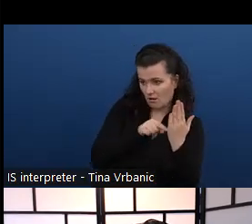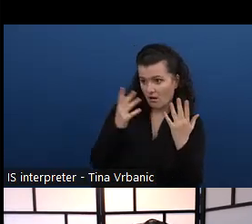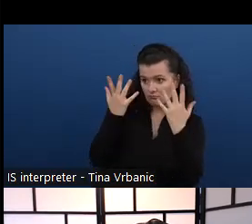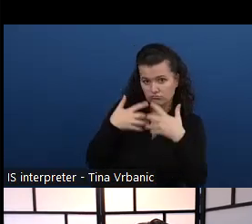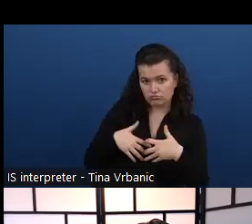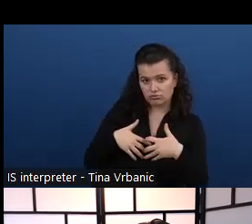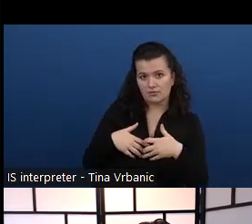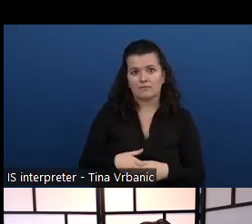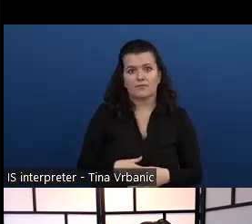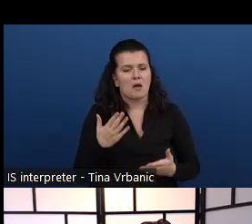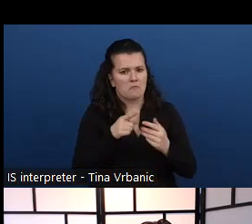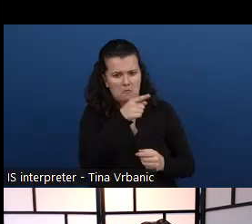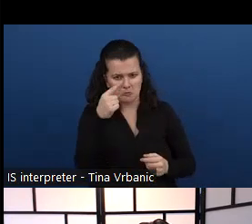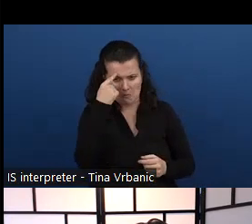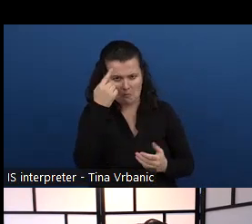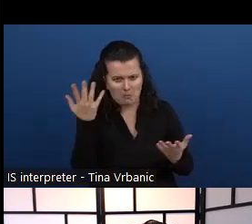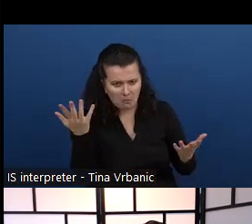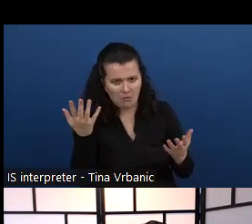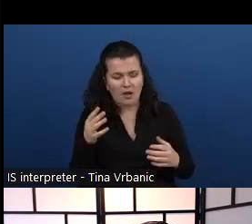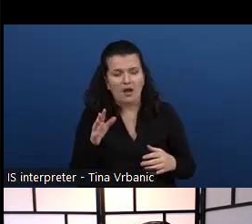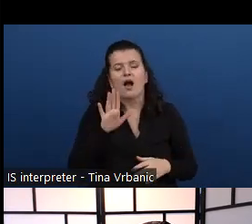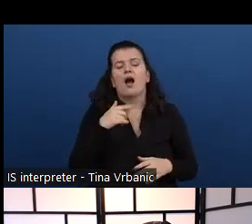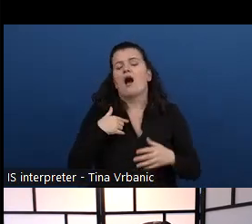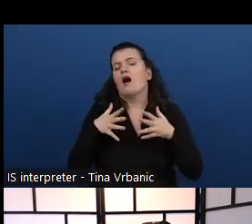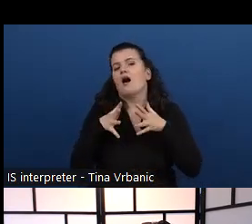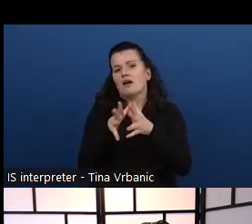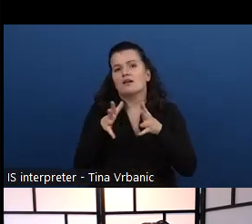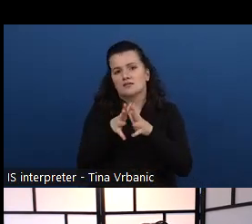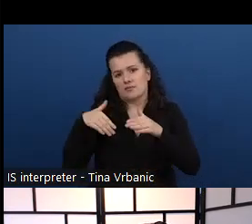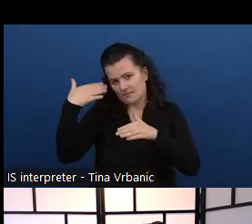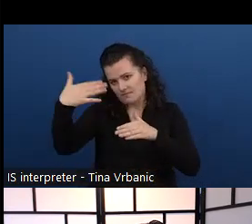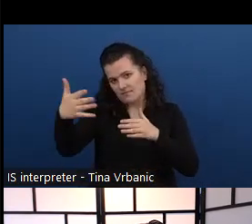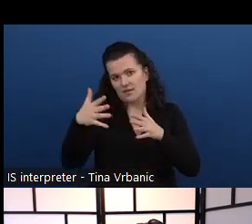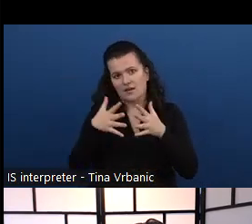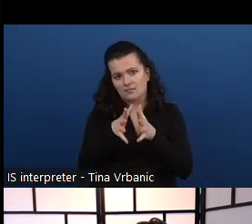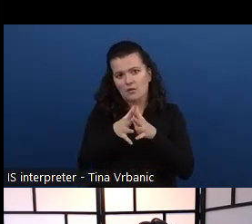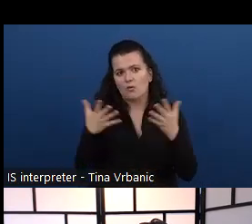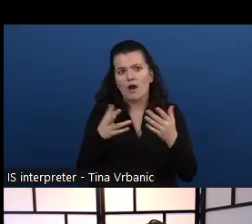but I will explain the second part, why we have these.